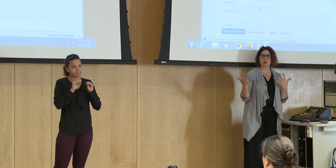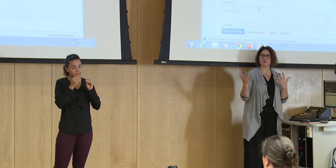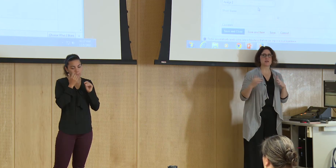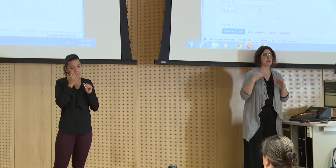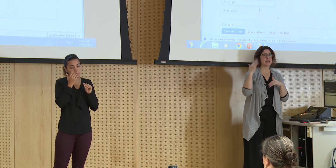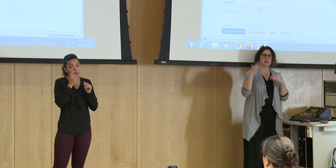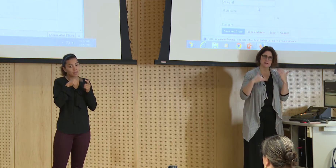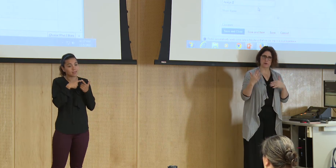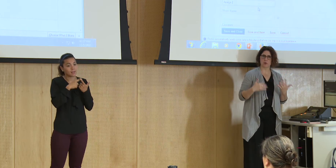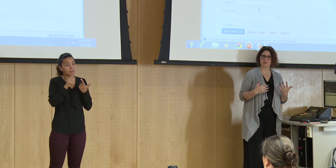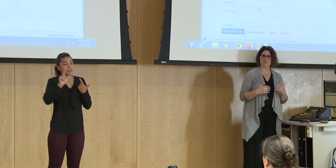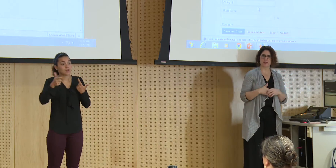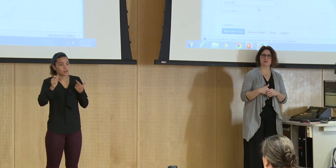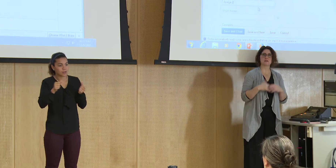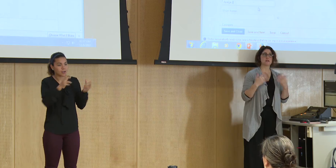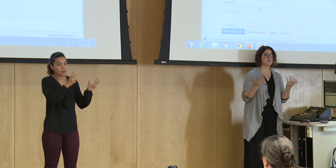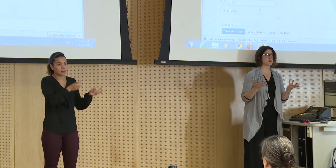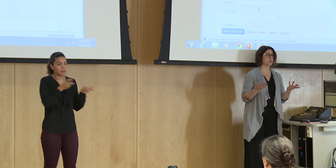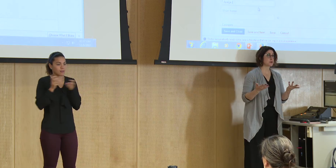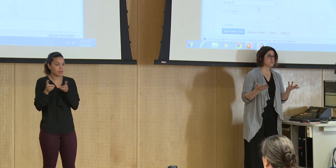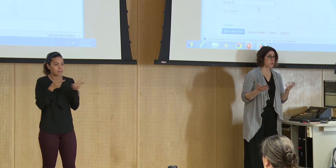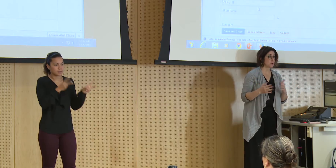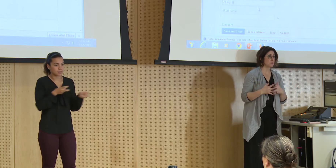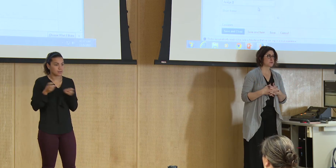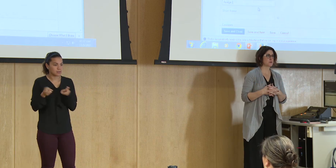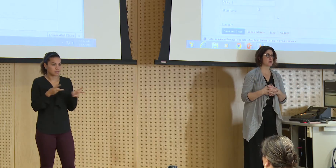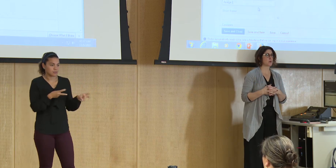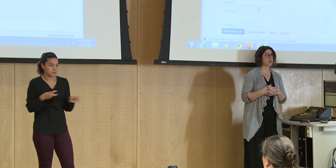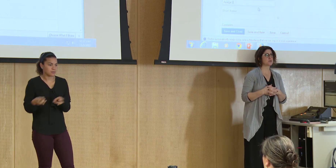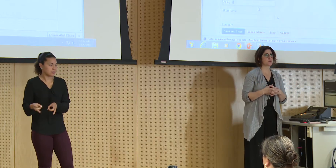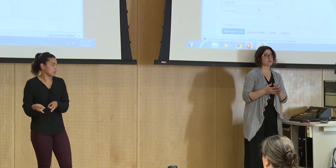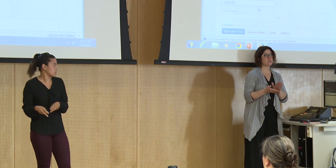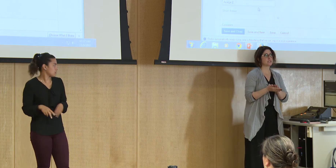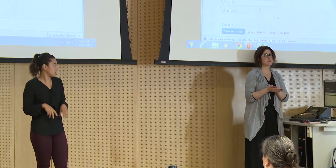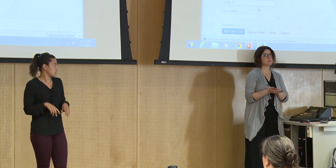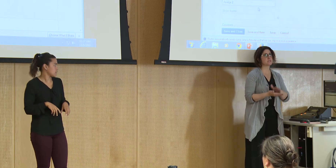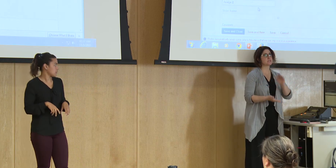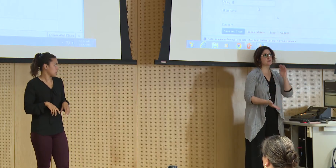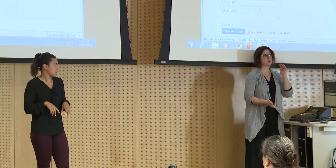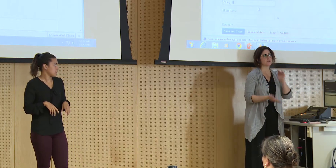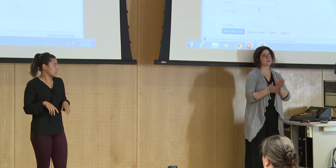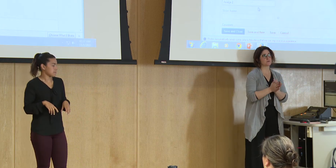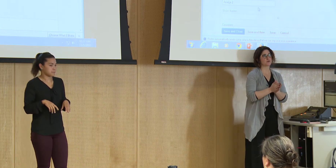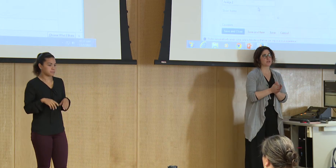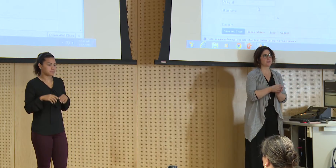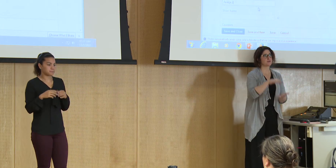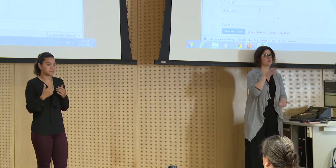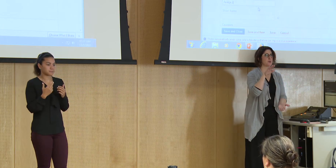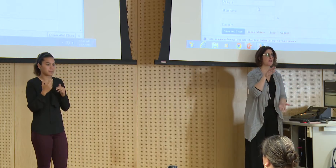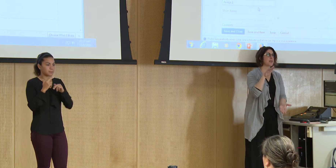and edit those if that's an easier workflow. So there are ways where, really, the building is always the most time-consuming thing.